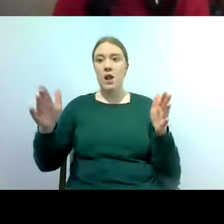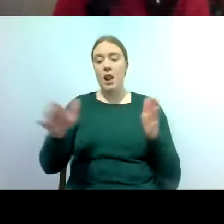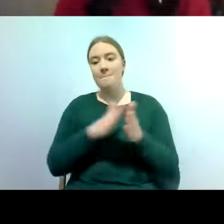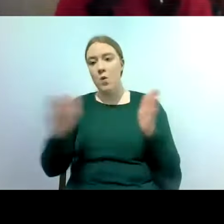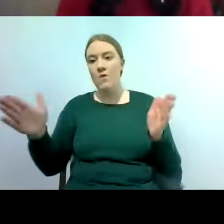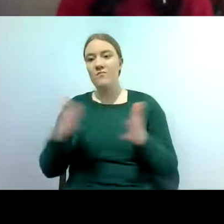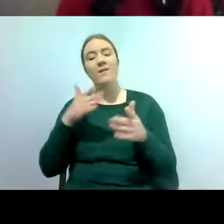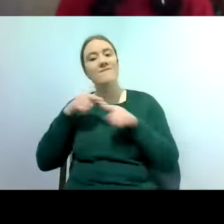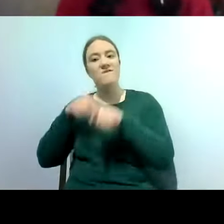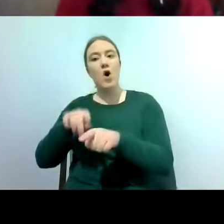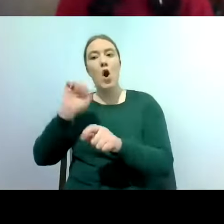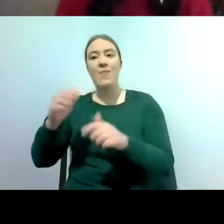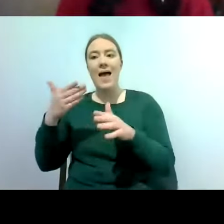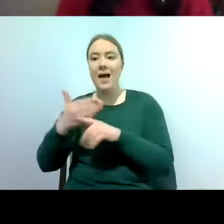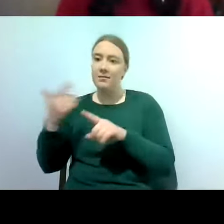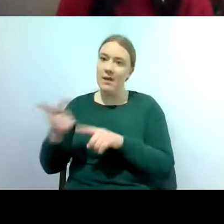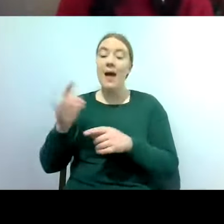so for example if it had travelled from a to b